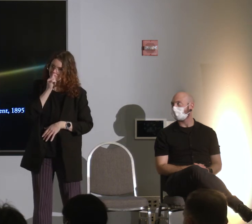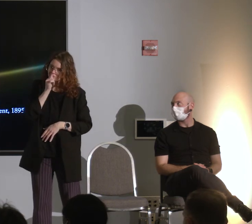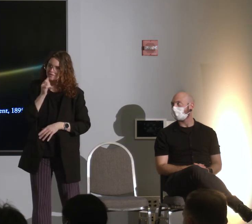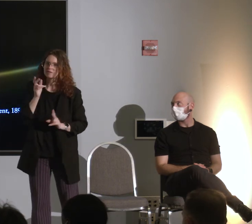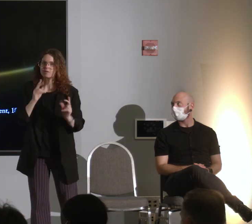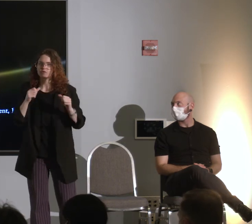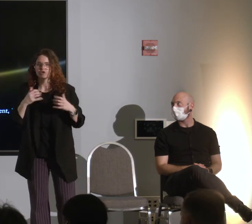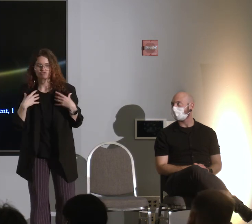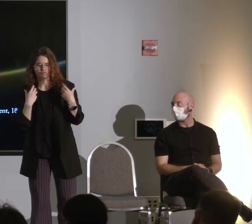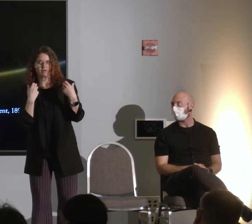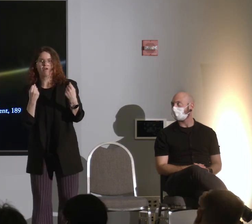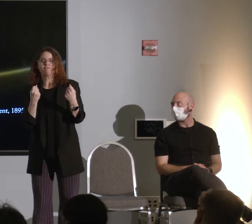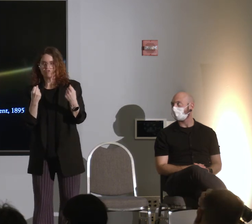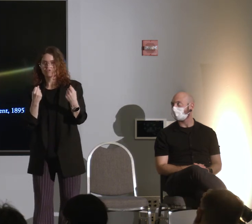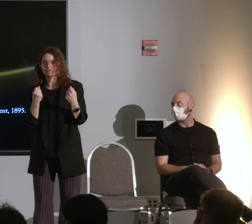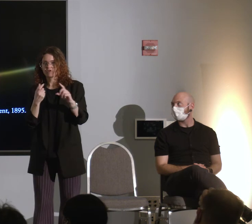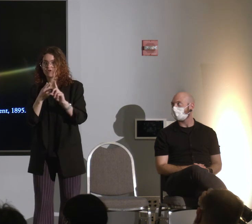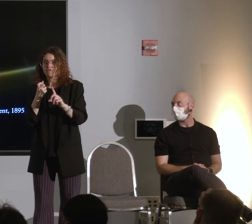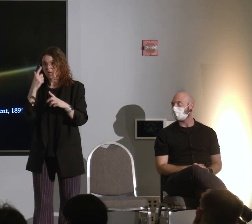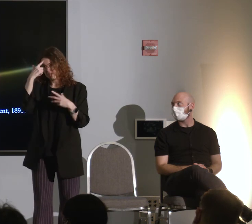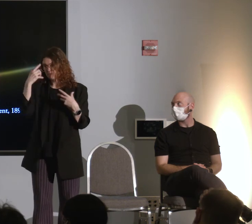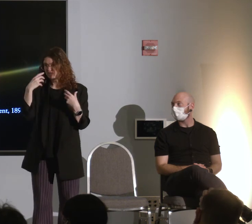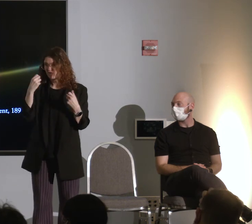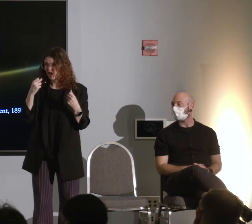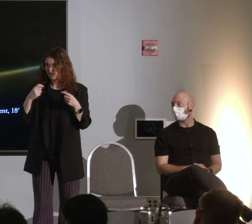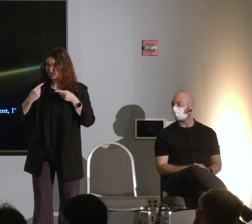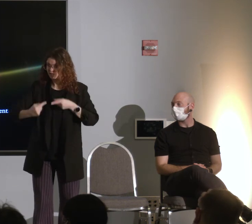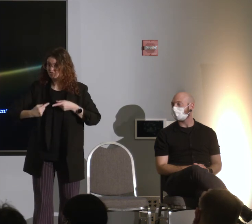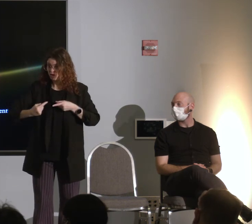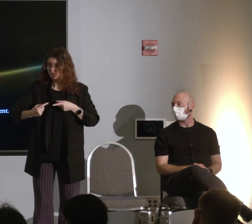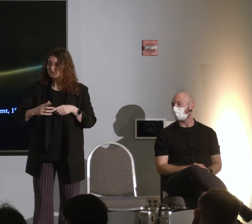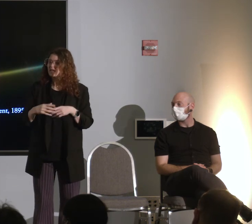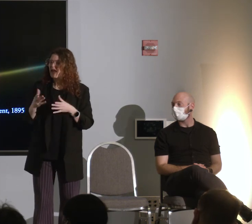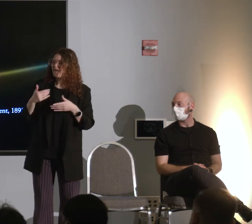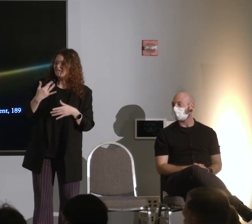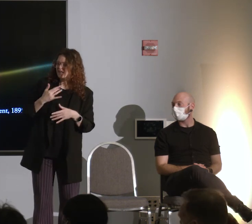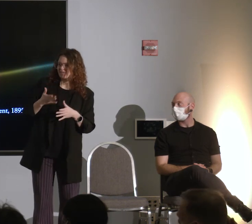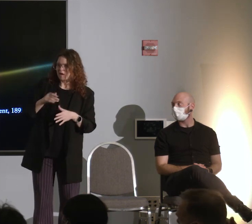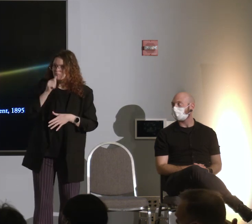were trying to recover from mental challenges. I think there's a fair number of lessons in that.